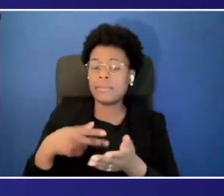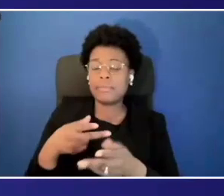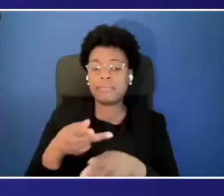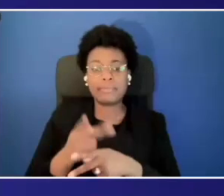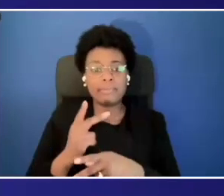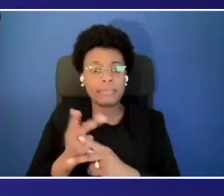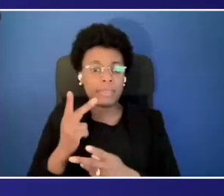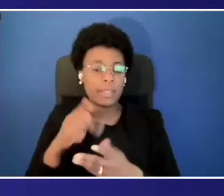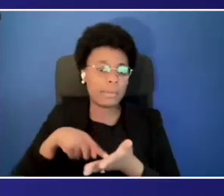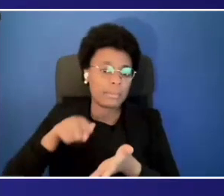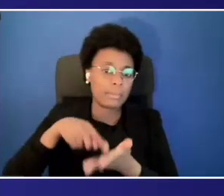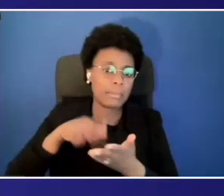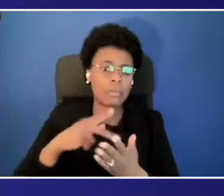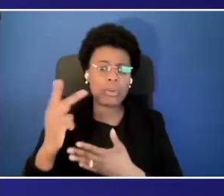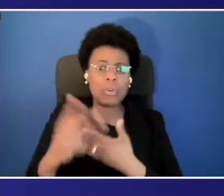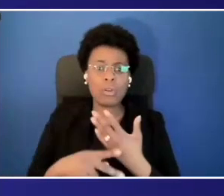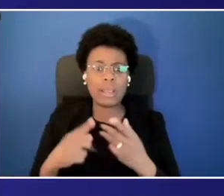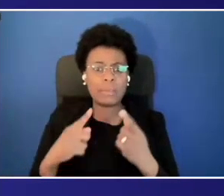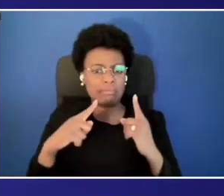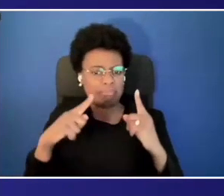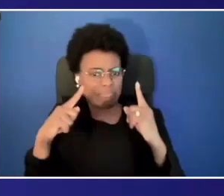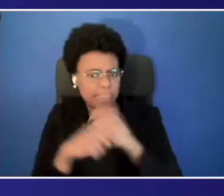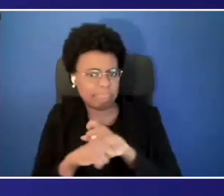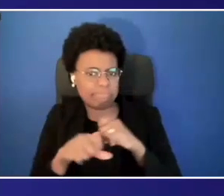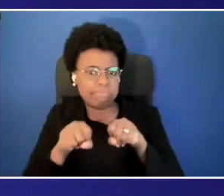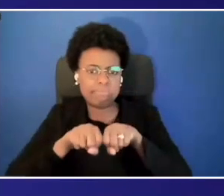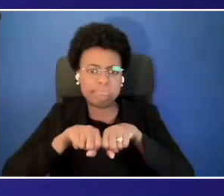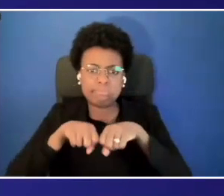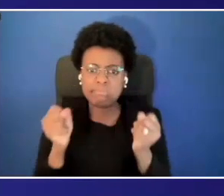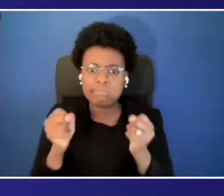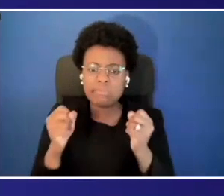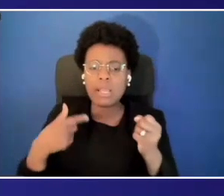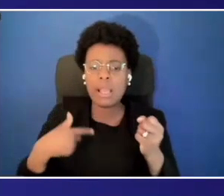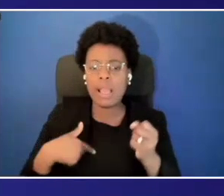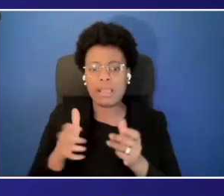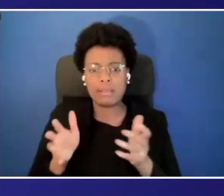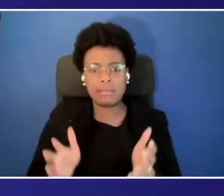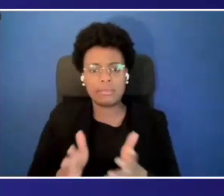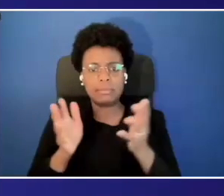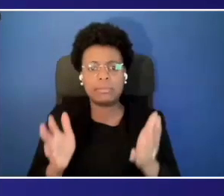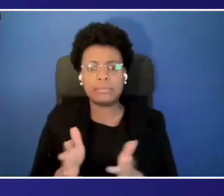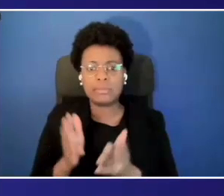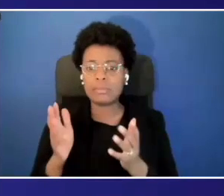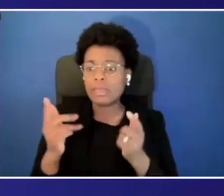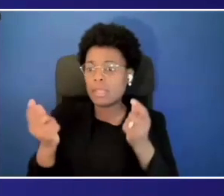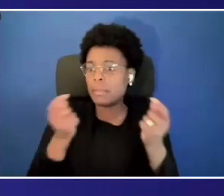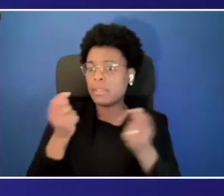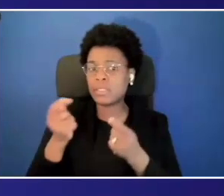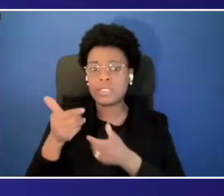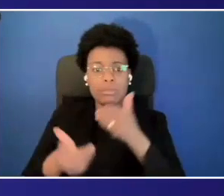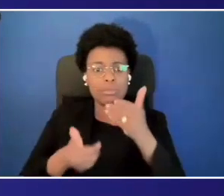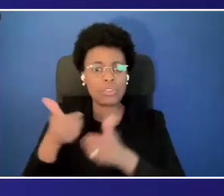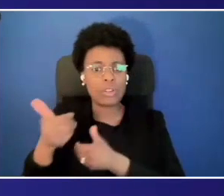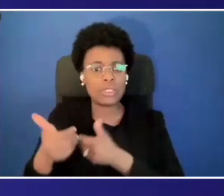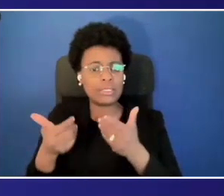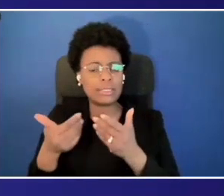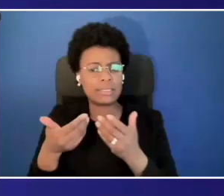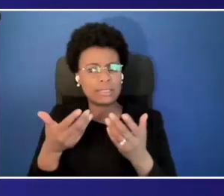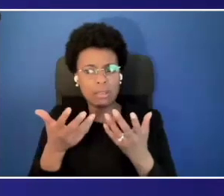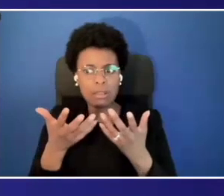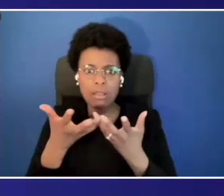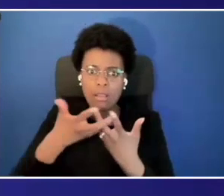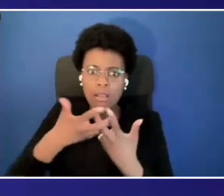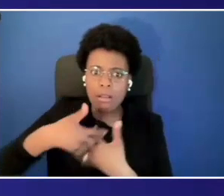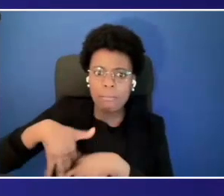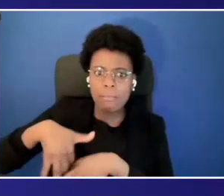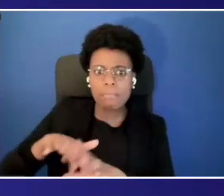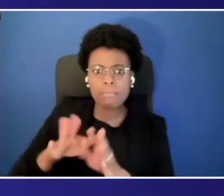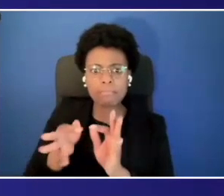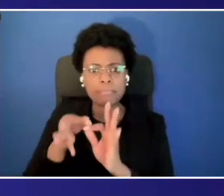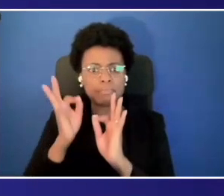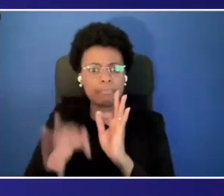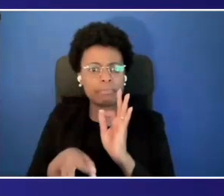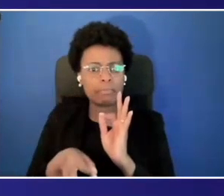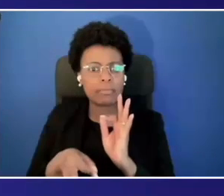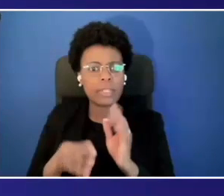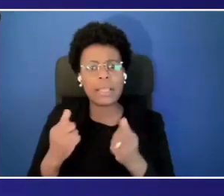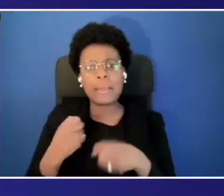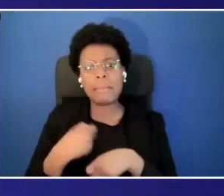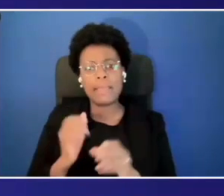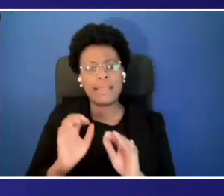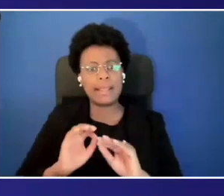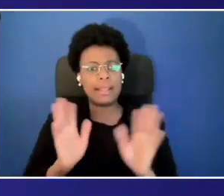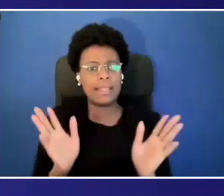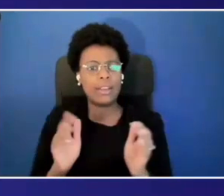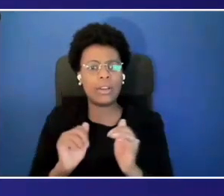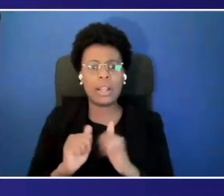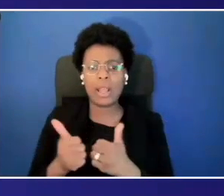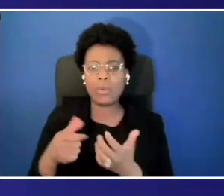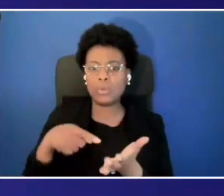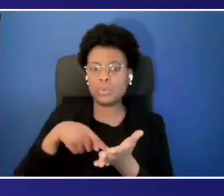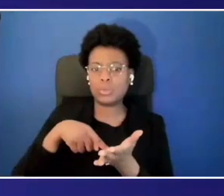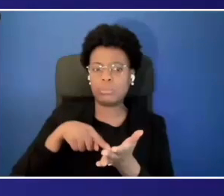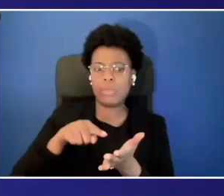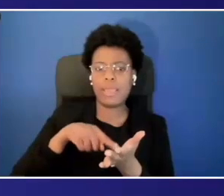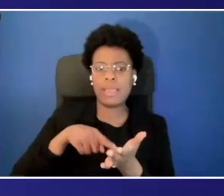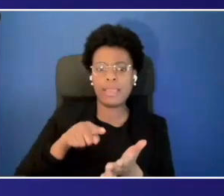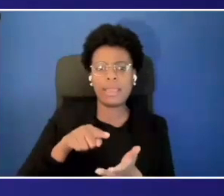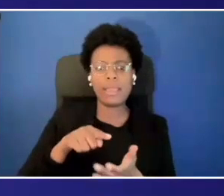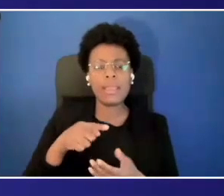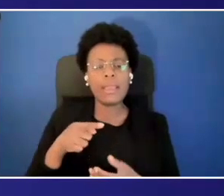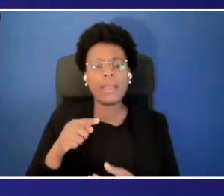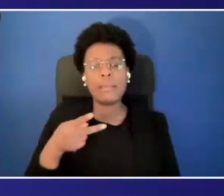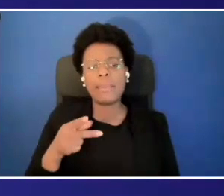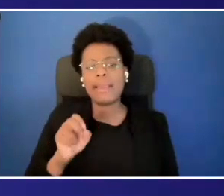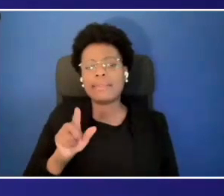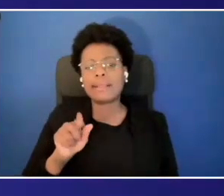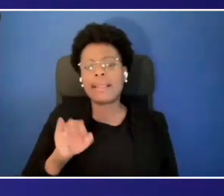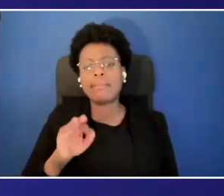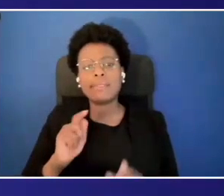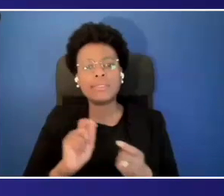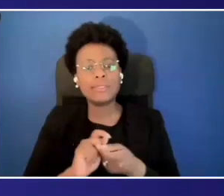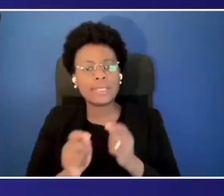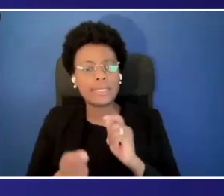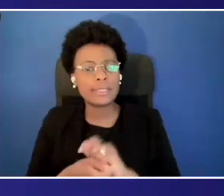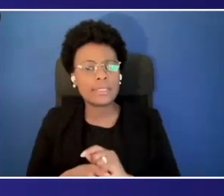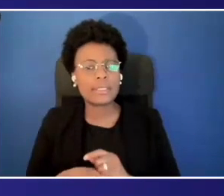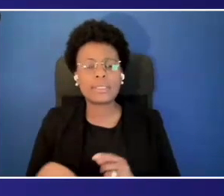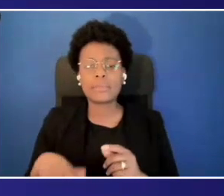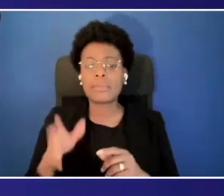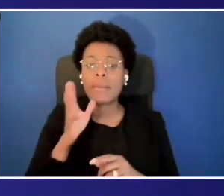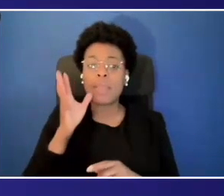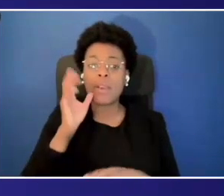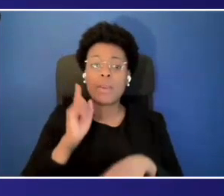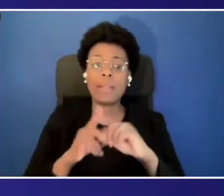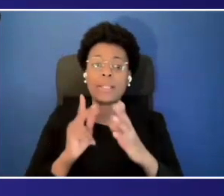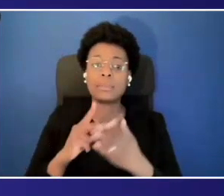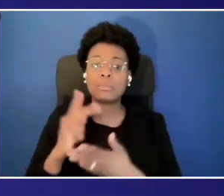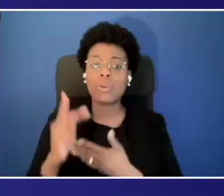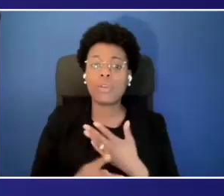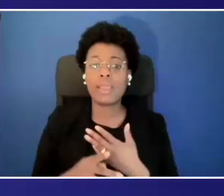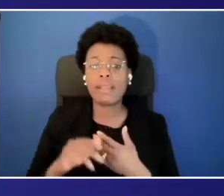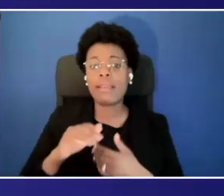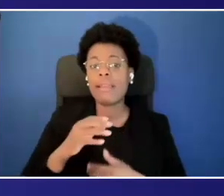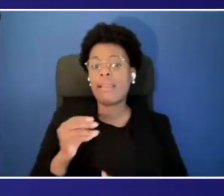I'm here today to advocate for streamlining administrative processes and making it clear how efforts to change student loan repayment plans and any cuts to the PSLF program, the Parent Plus program, and subsidized student loan programs would impact our economy.